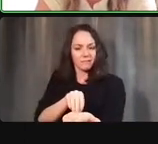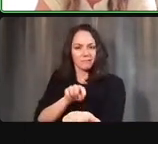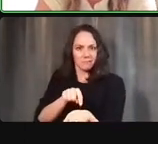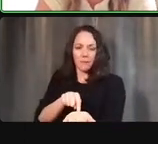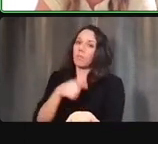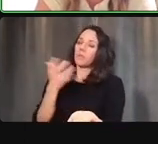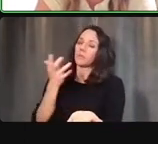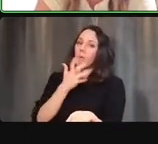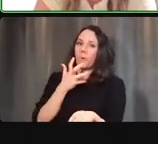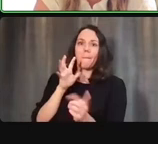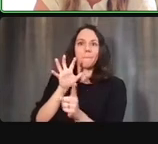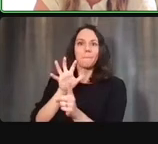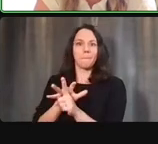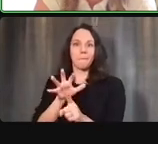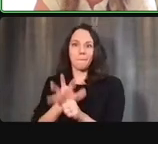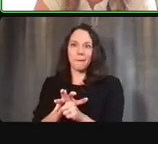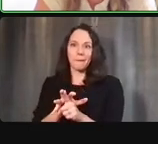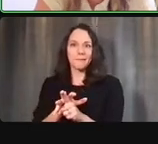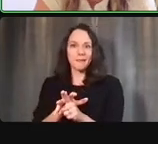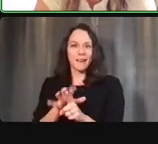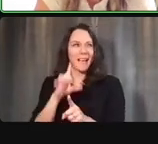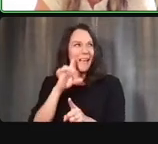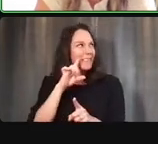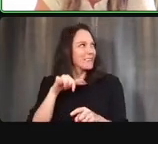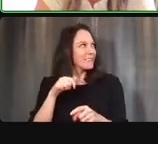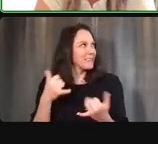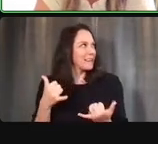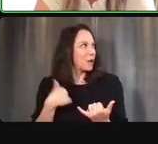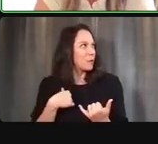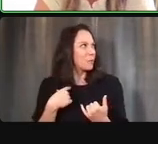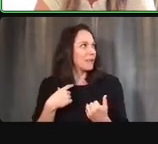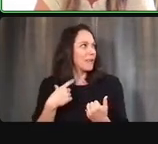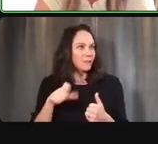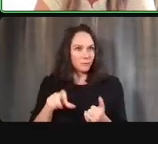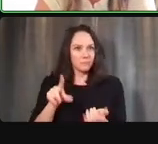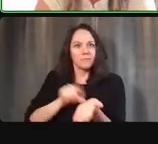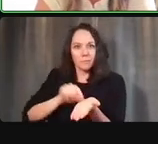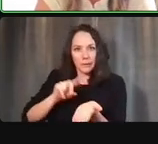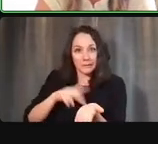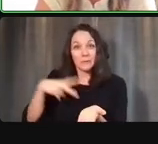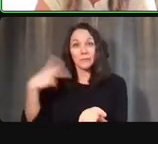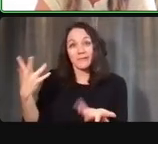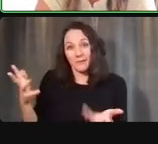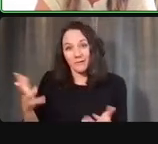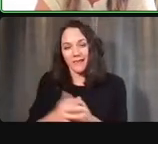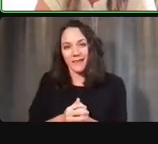I think we're actually on our second printing of these now, and we get a lot of feedback from them.